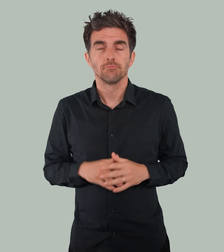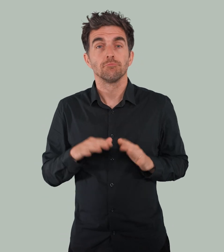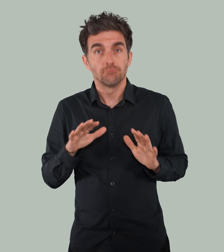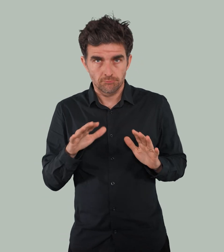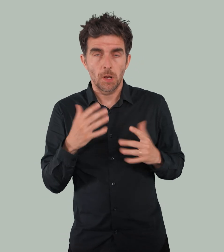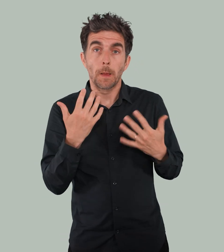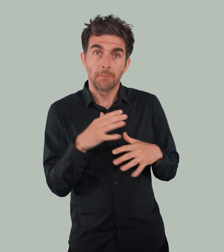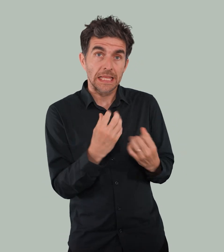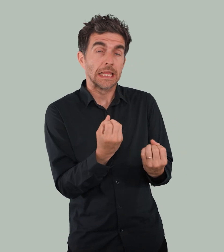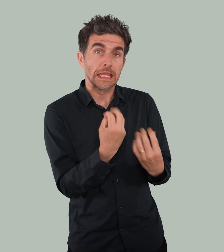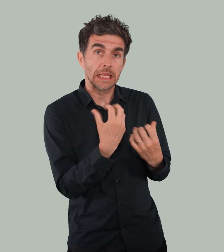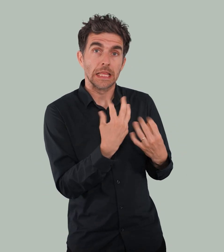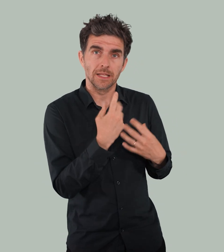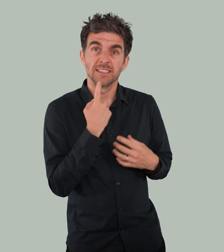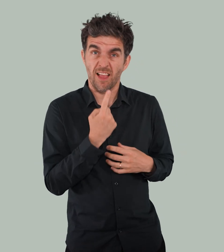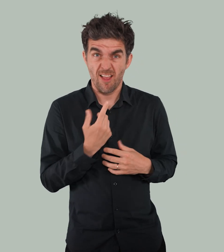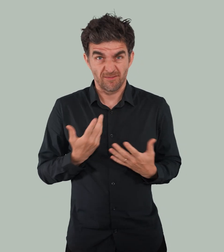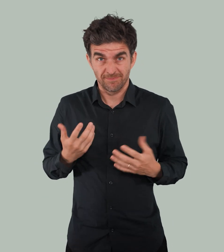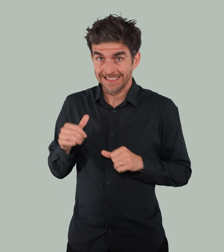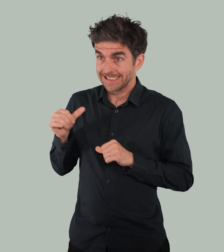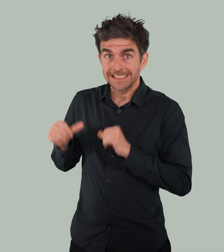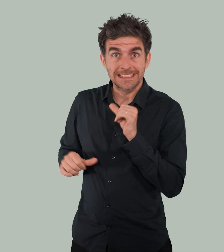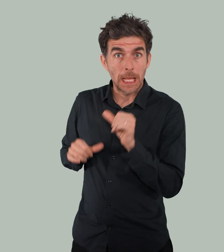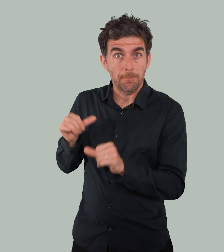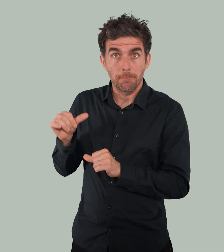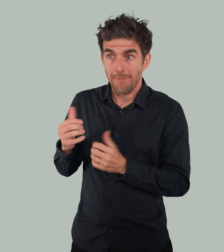At the same time, respondents describe challenges in how the system